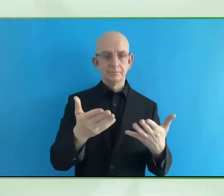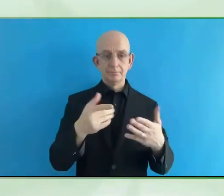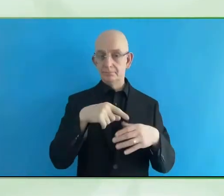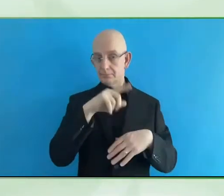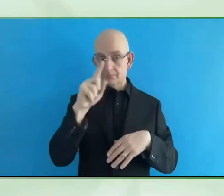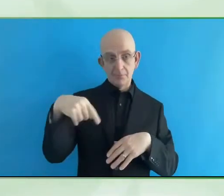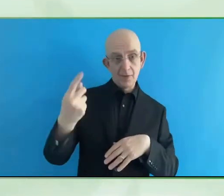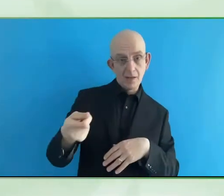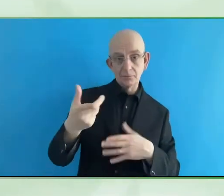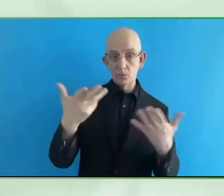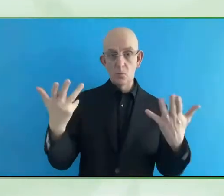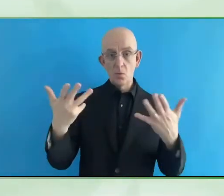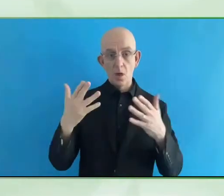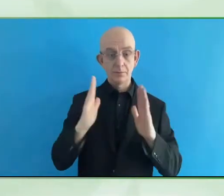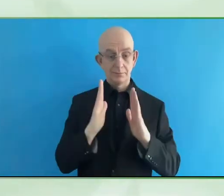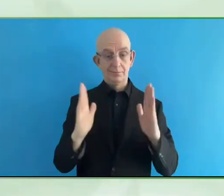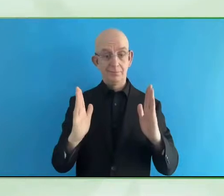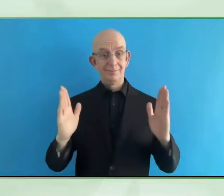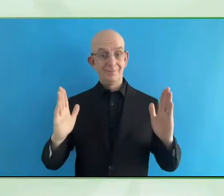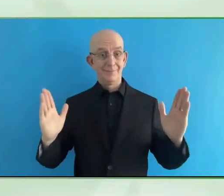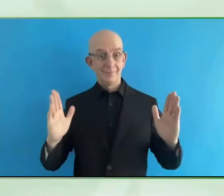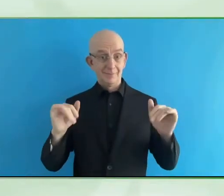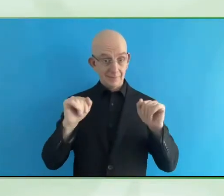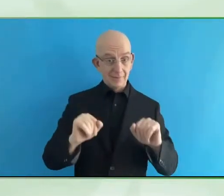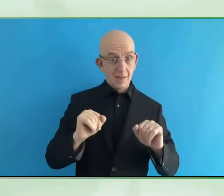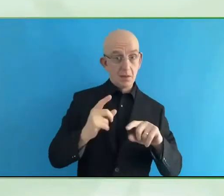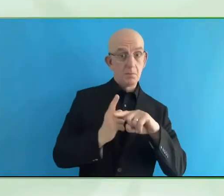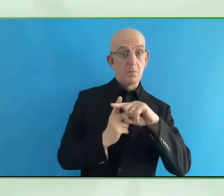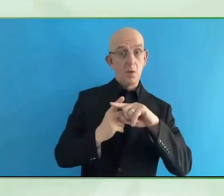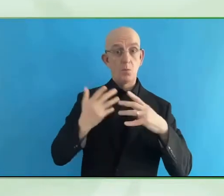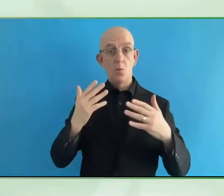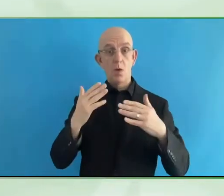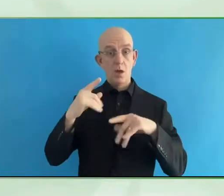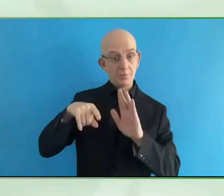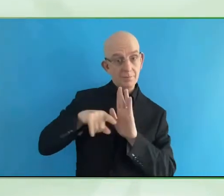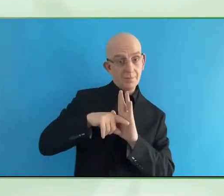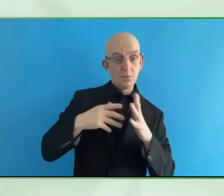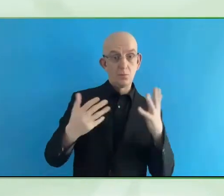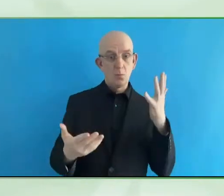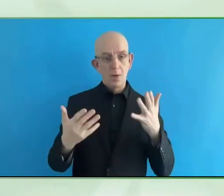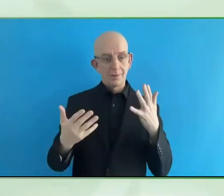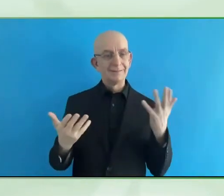We can't have the minimum in the factory and then be asked to make thousands of something